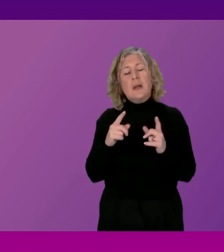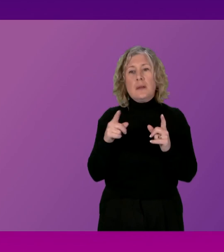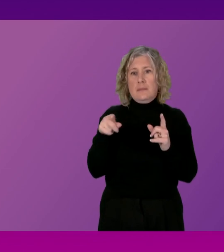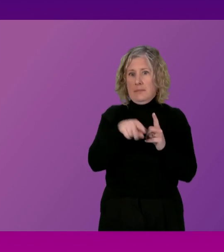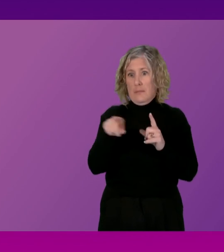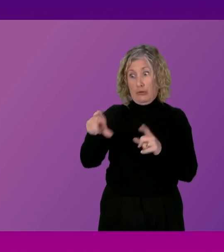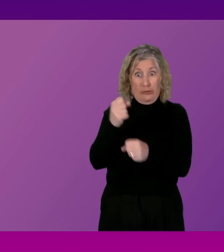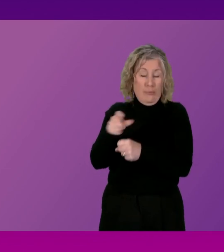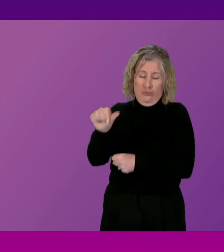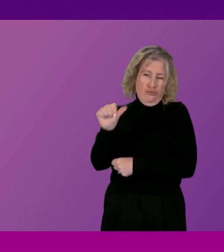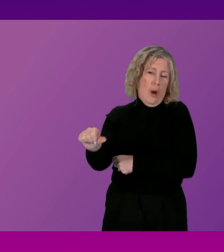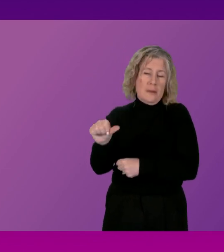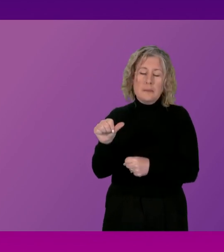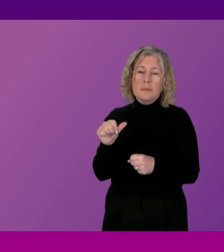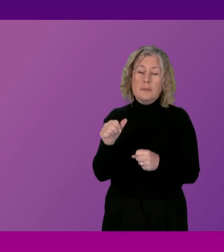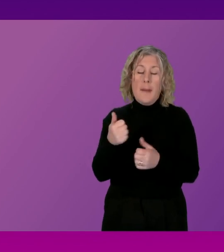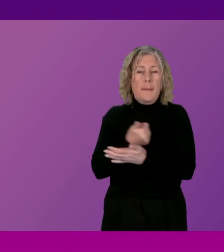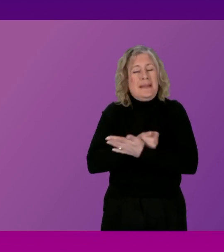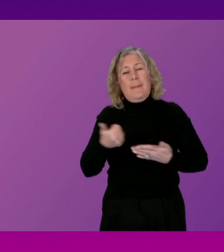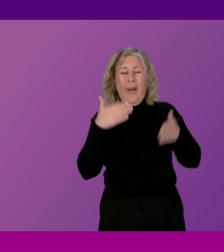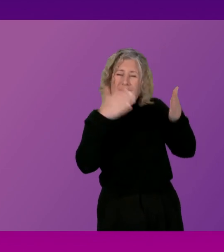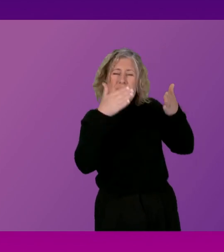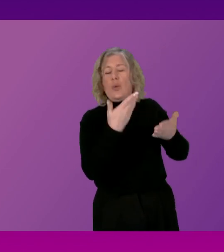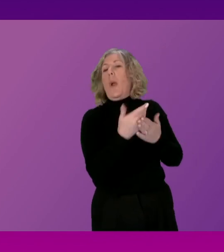Christine Grahame is right that we often focus on members of the public, but we should absolutely